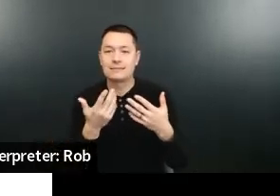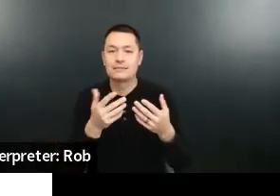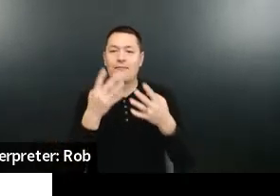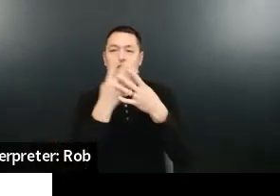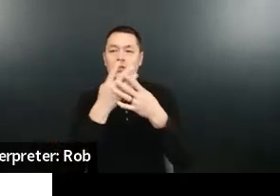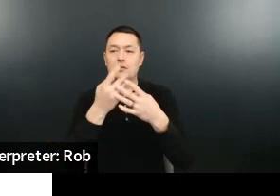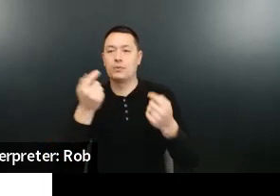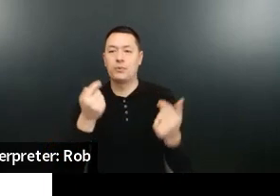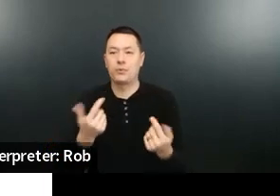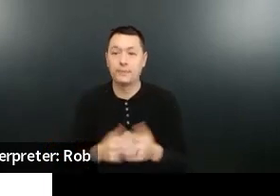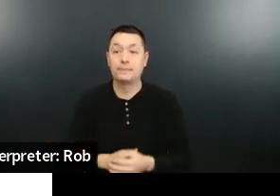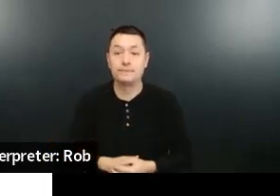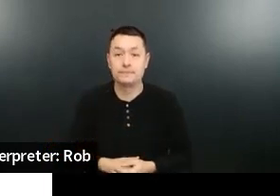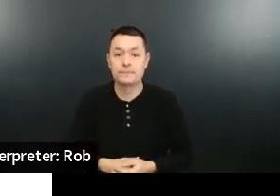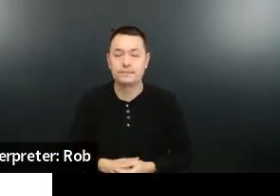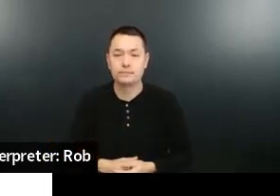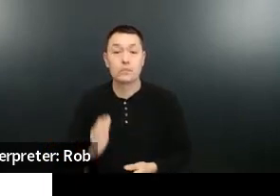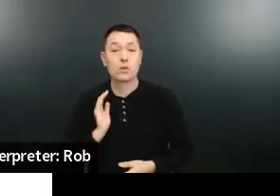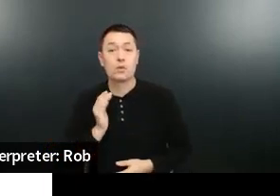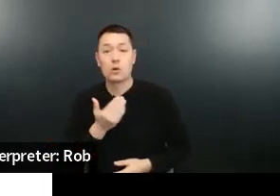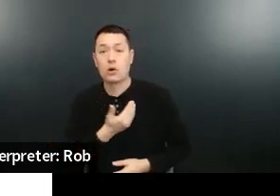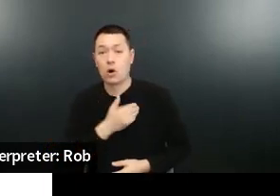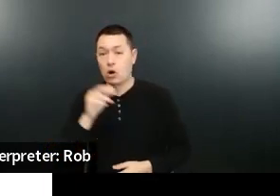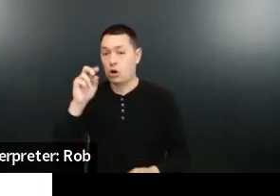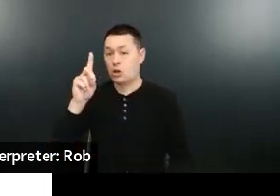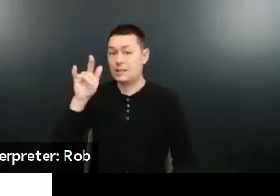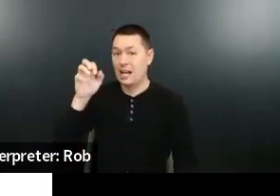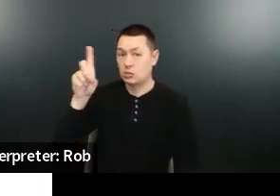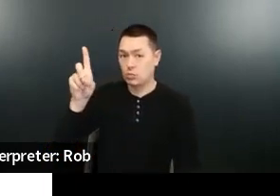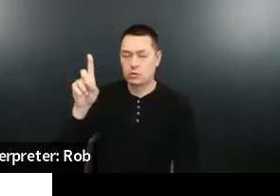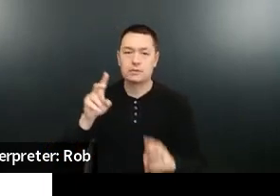So our members are generally very, very dynamic.